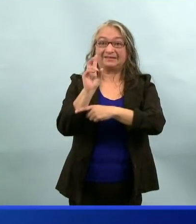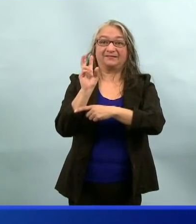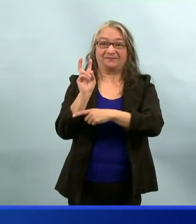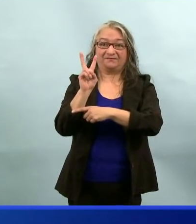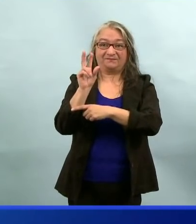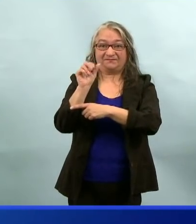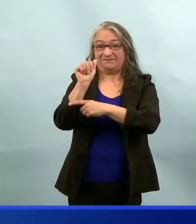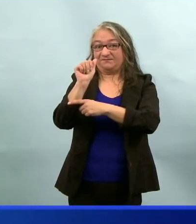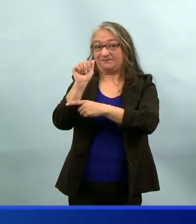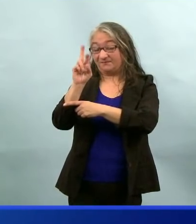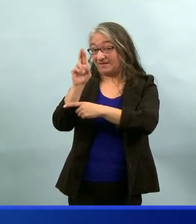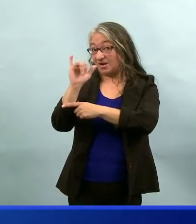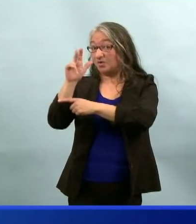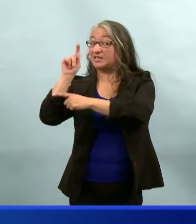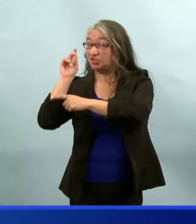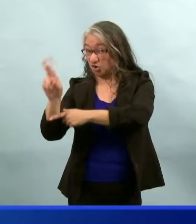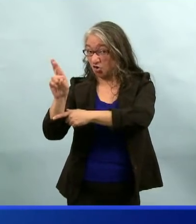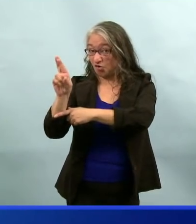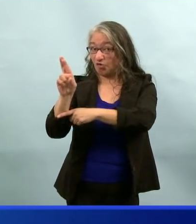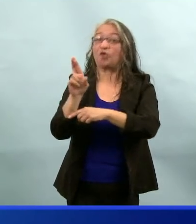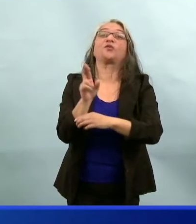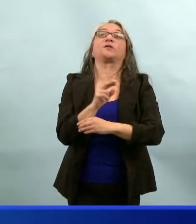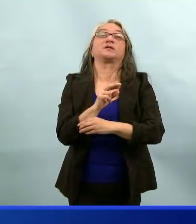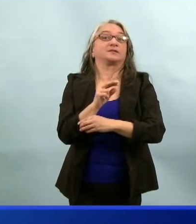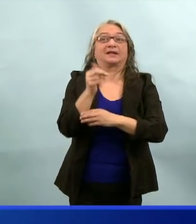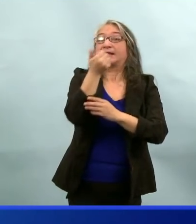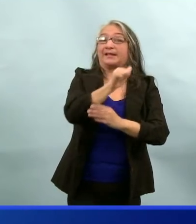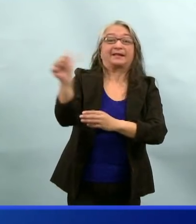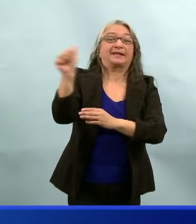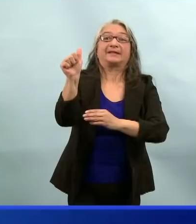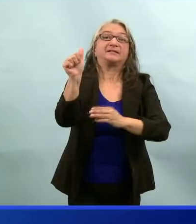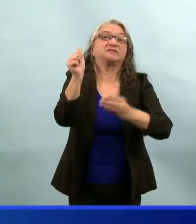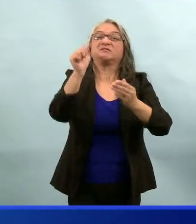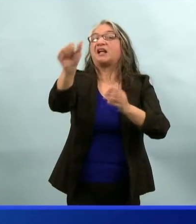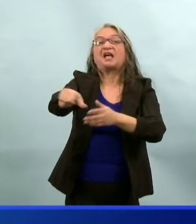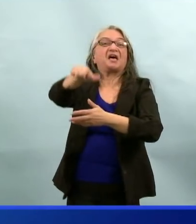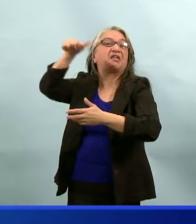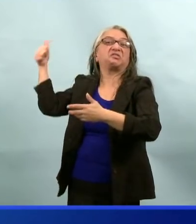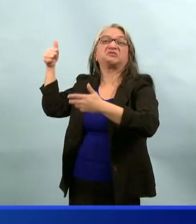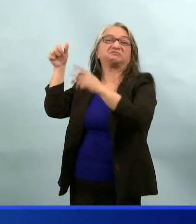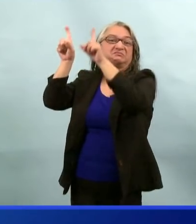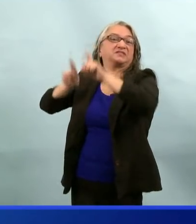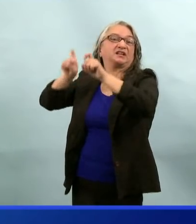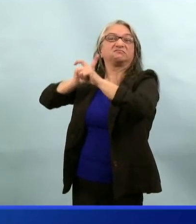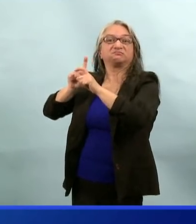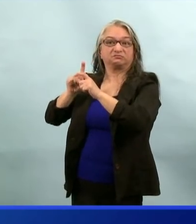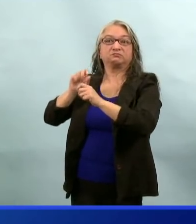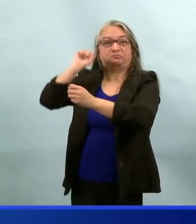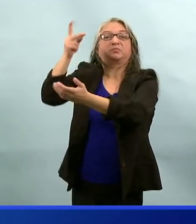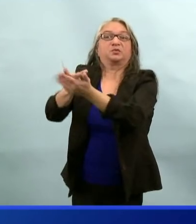and any other test for cova 19 approved by the chief provincial public health officer all other